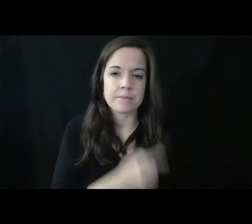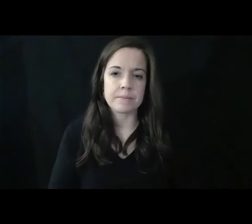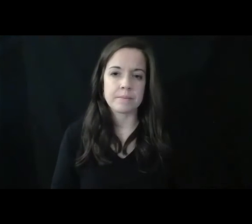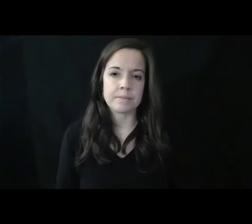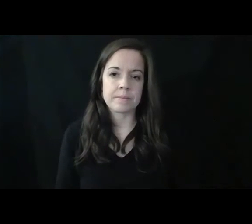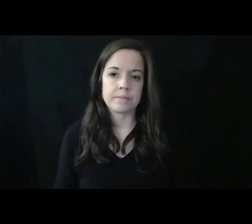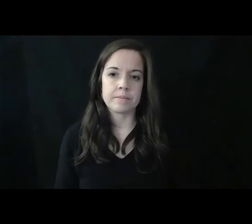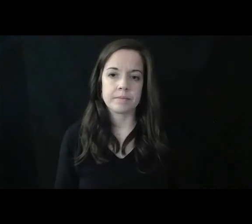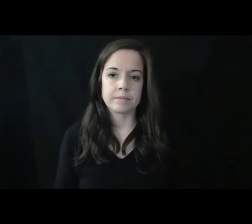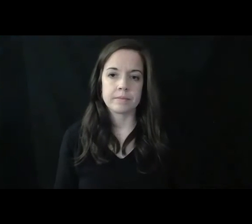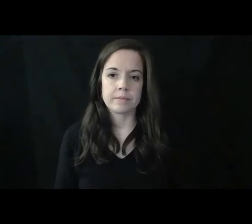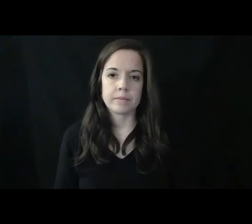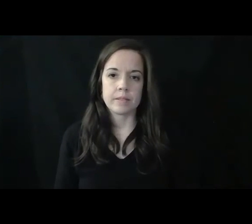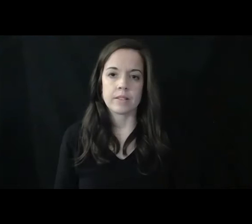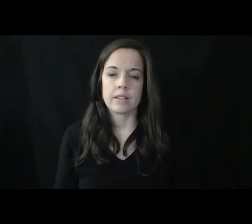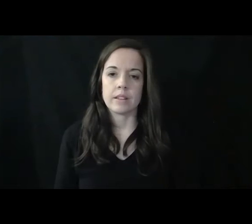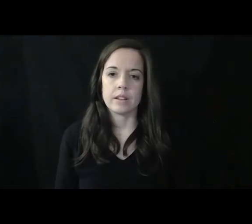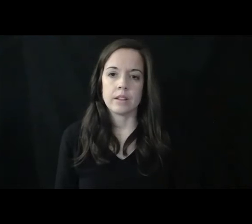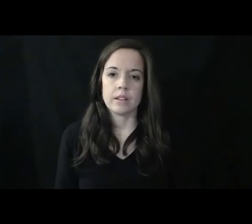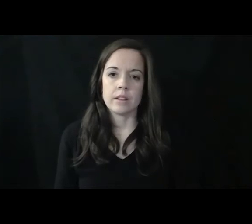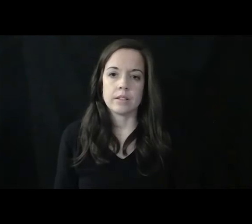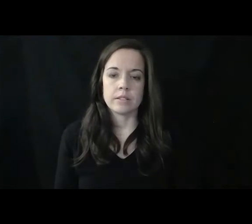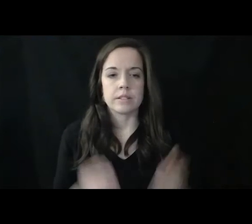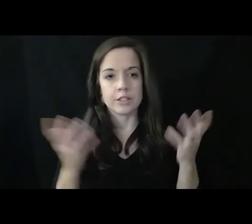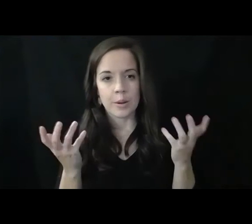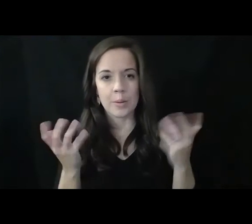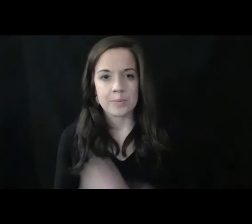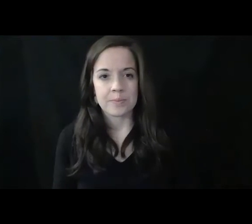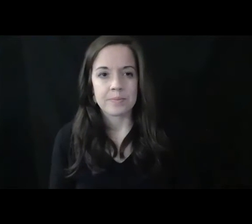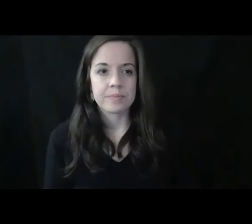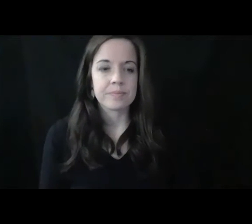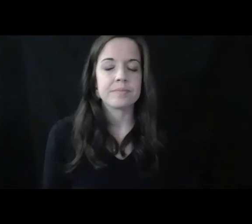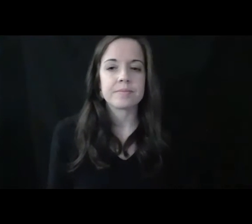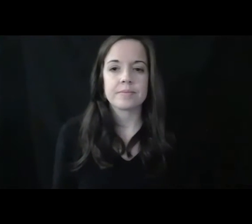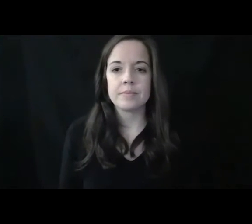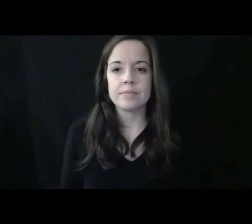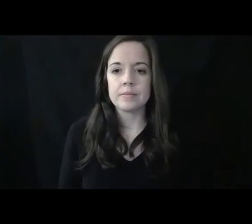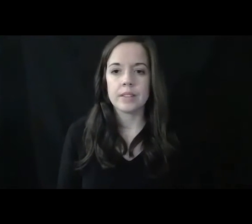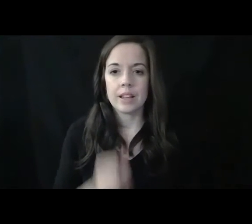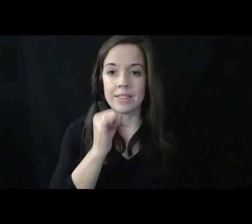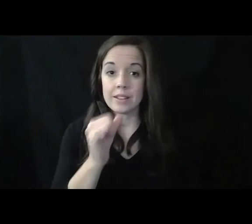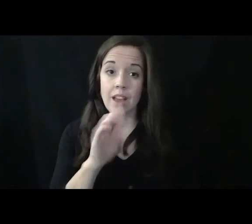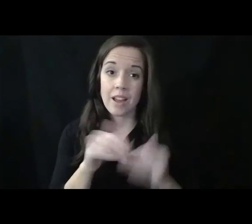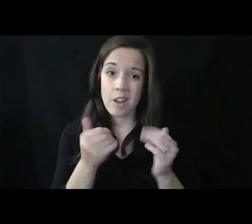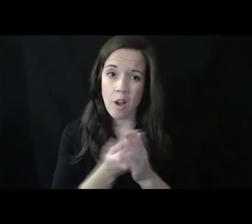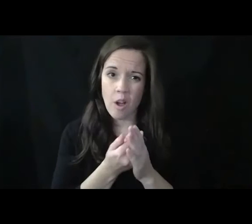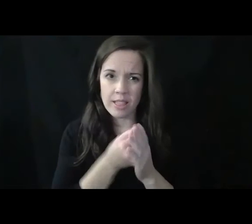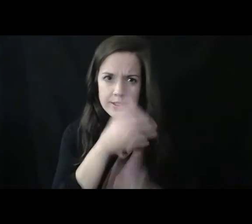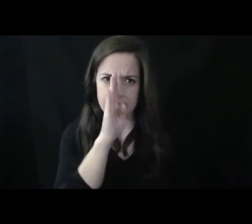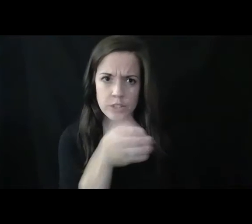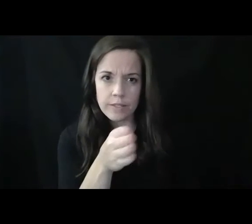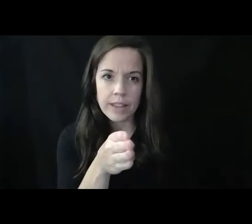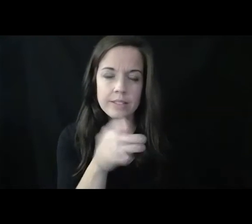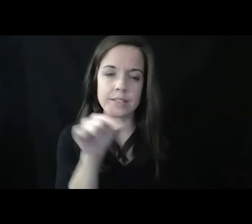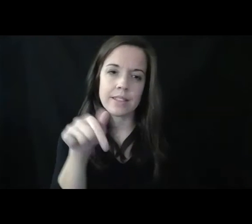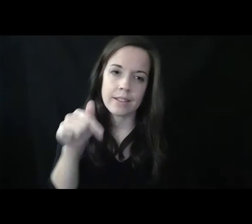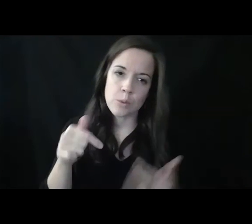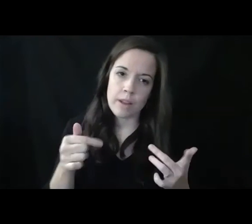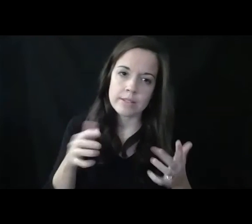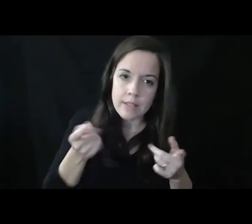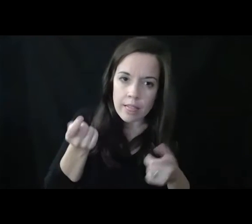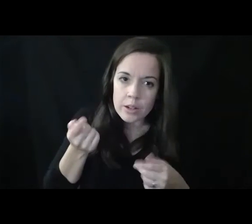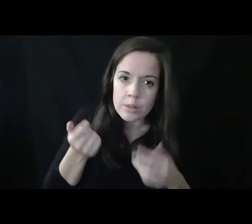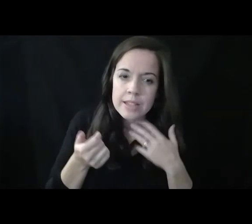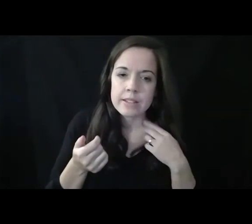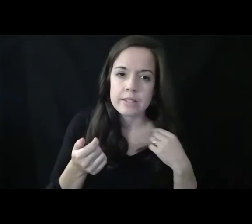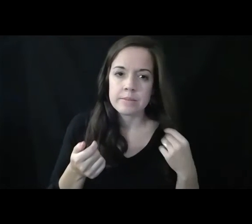So, they’re not all quite as in-your-face. This one’s a little bit slower moving.